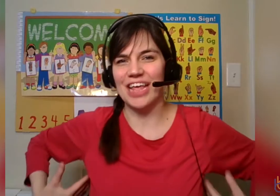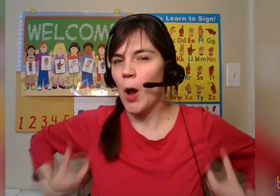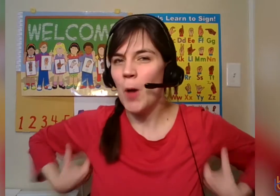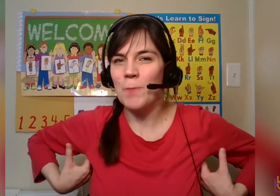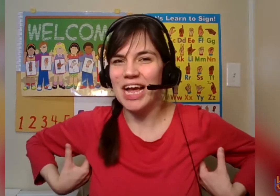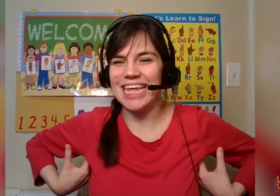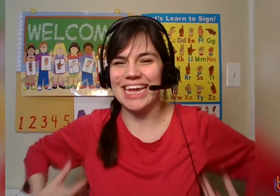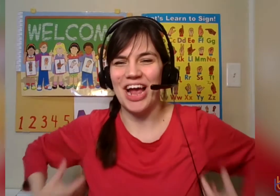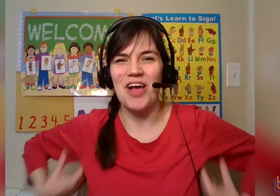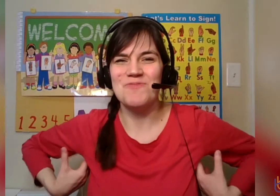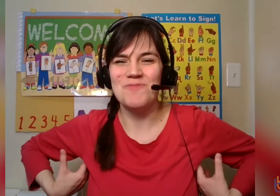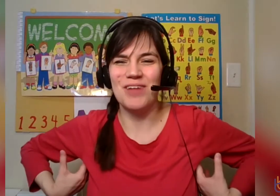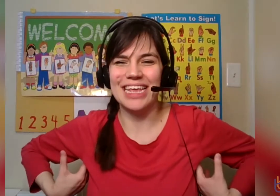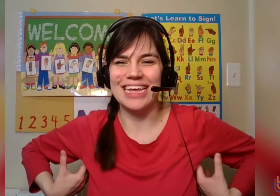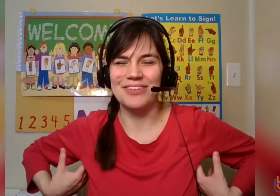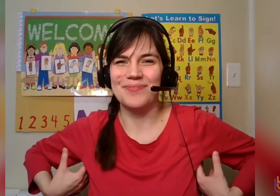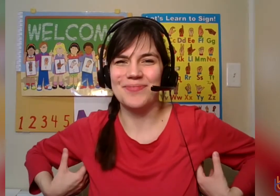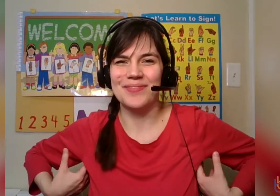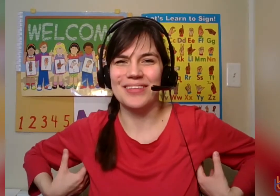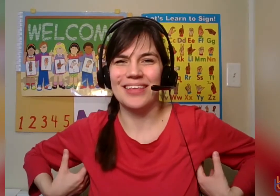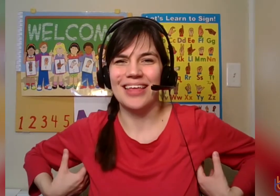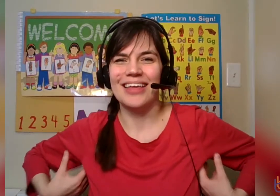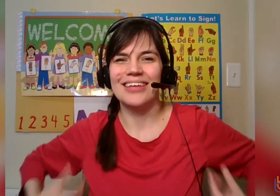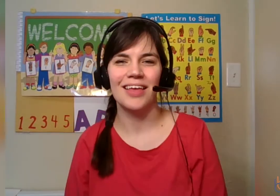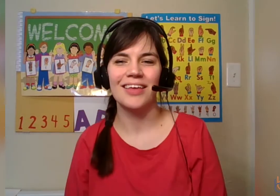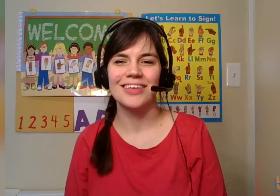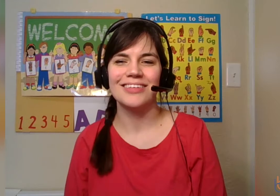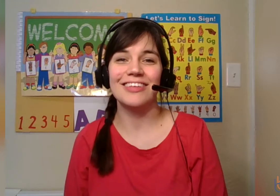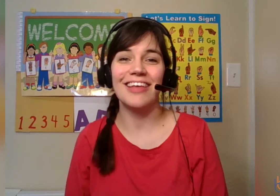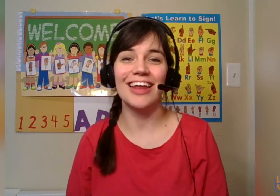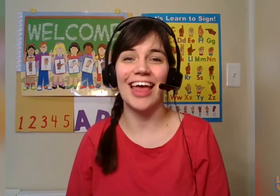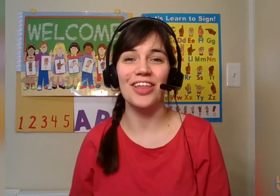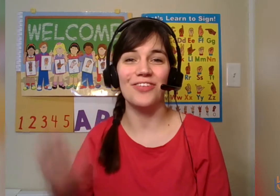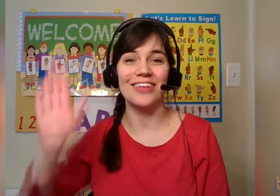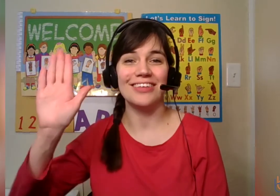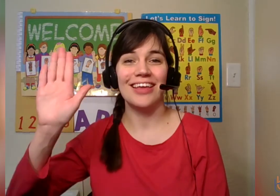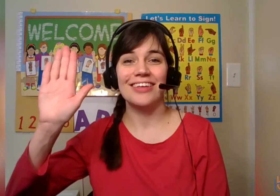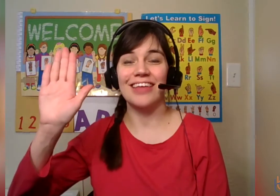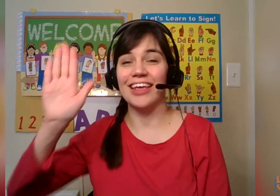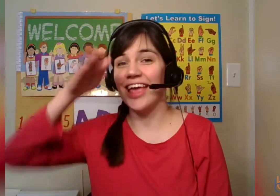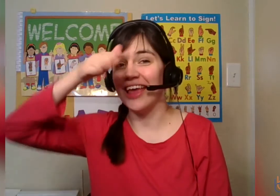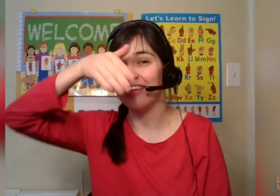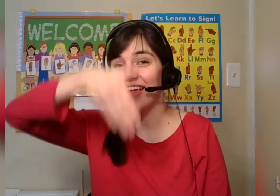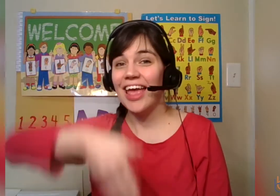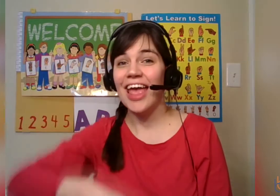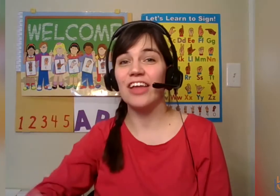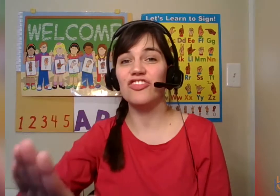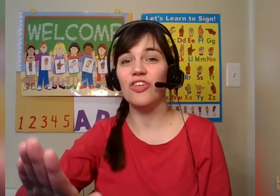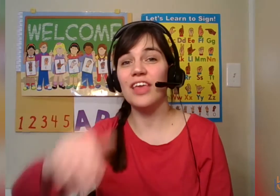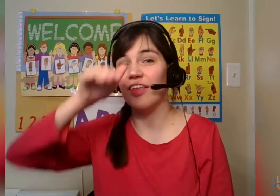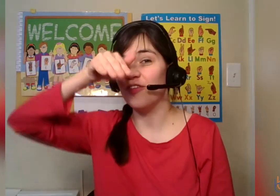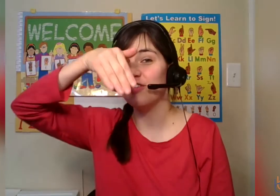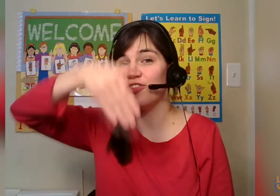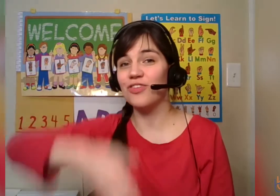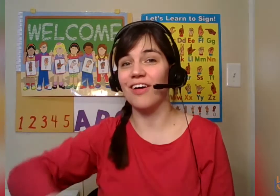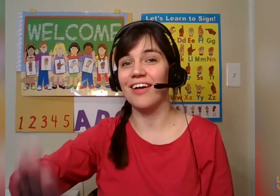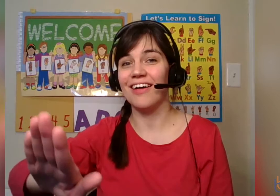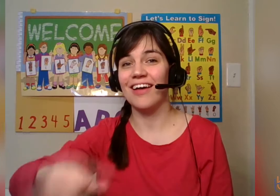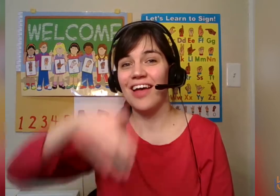Monkey. Monkey. To sign elephant, take a hand and show the elephant's trunk.